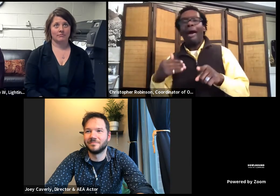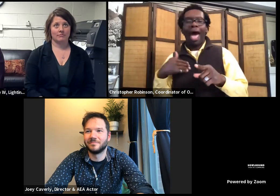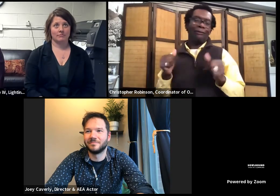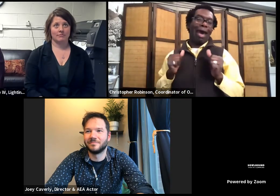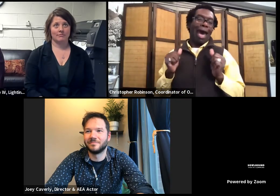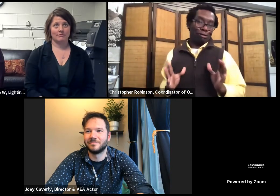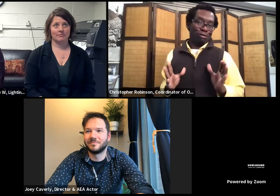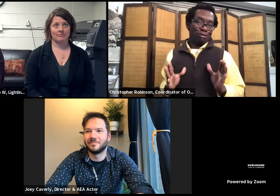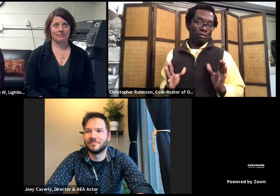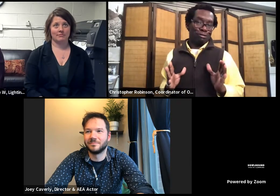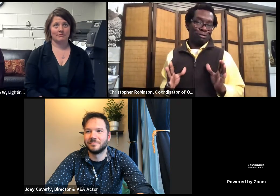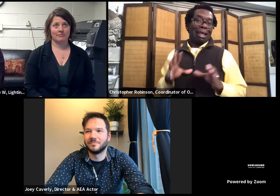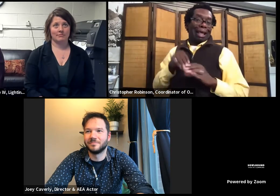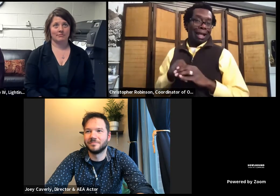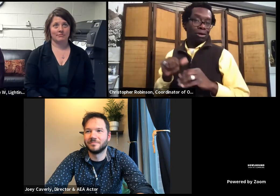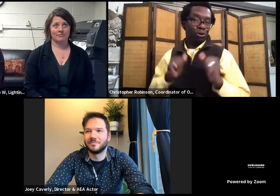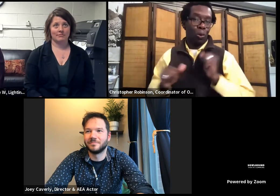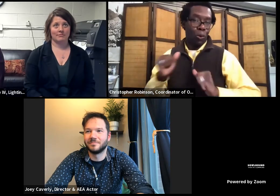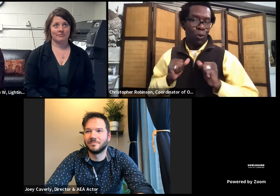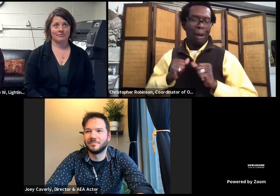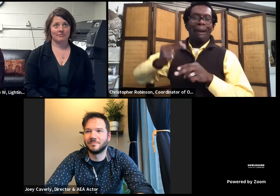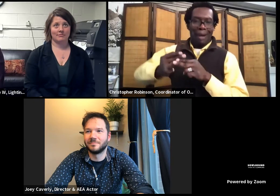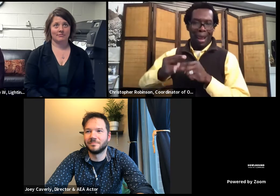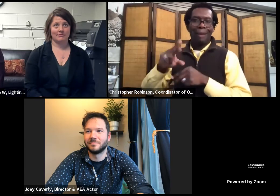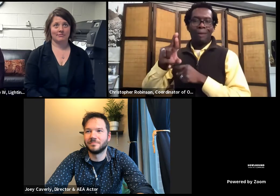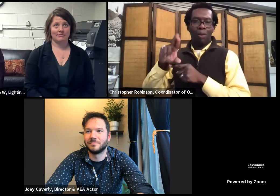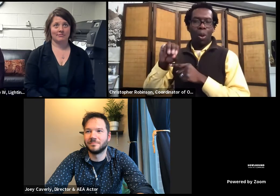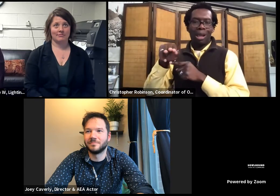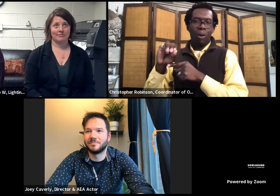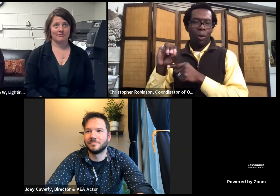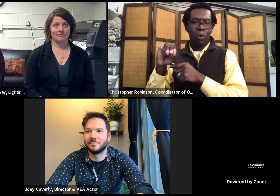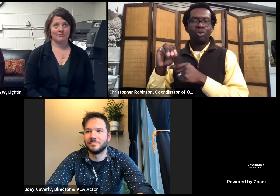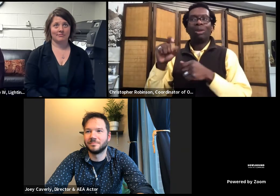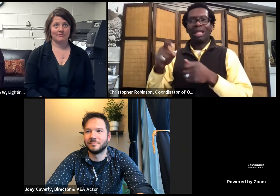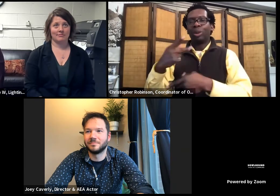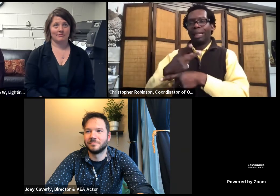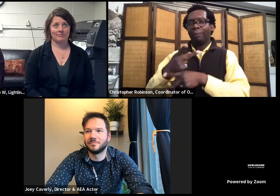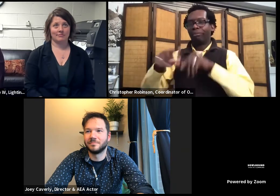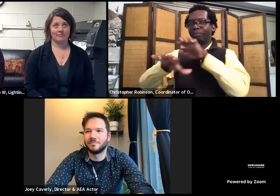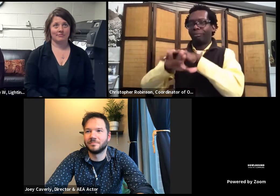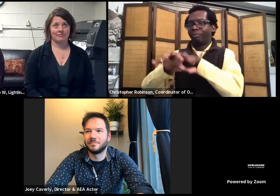but if we had the context, the actors would know, the actors in the show know Romeo,